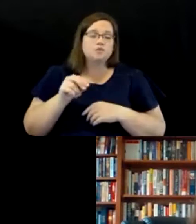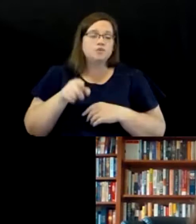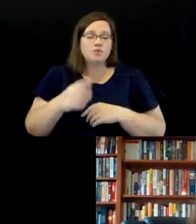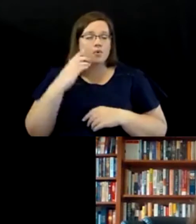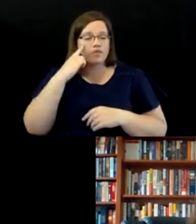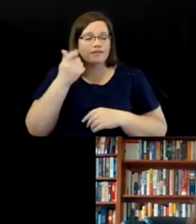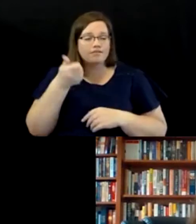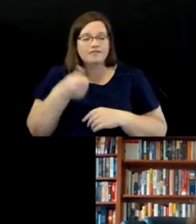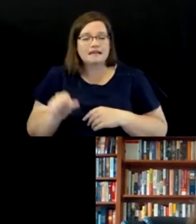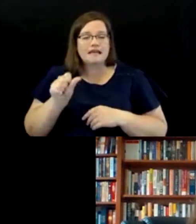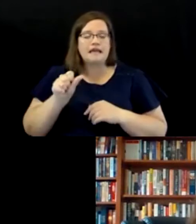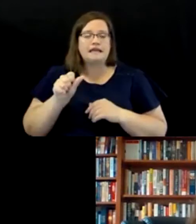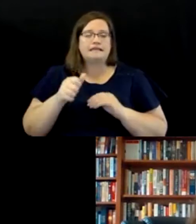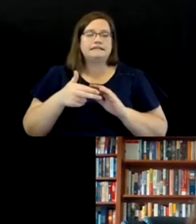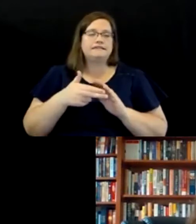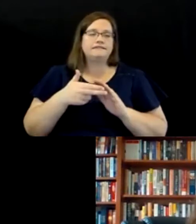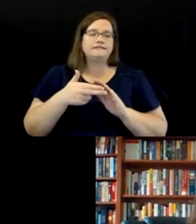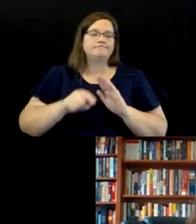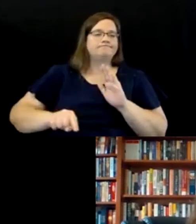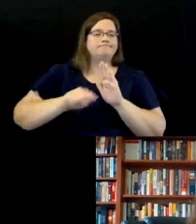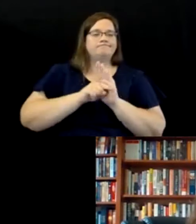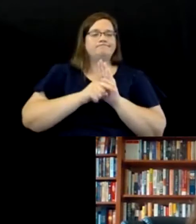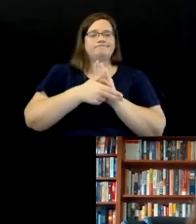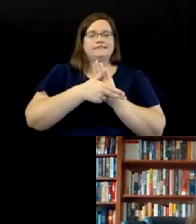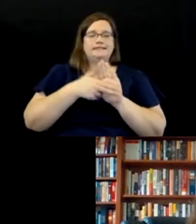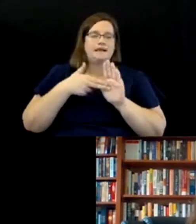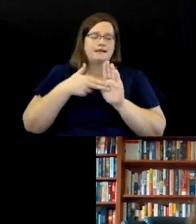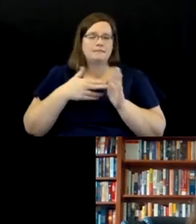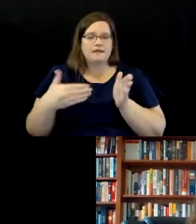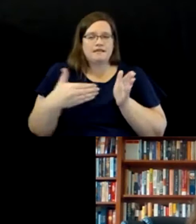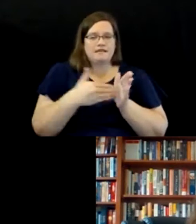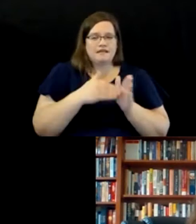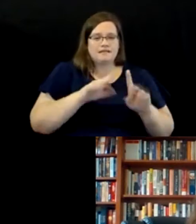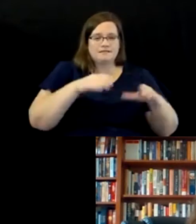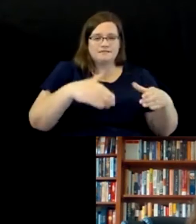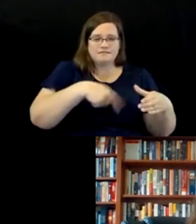stigma, unfortunately, against those with disabilities versus those